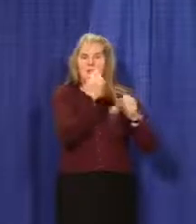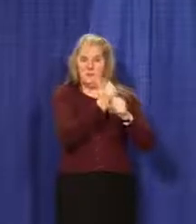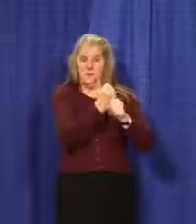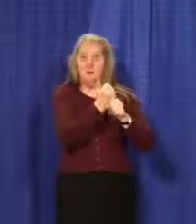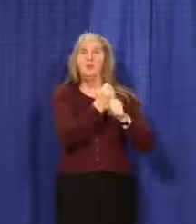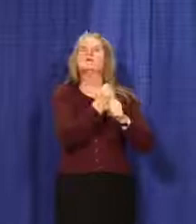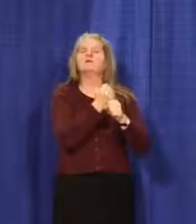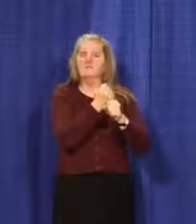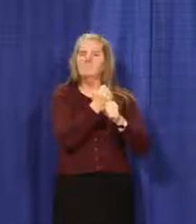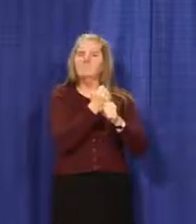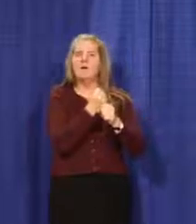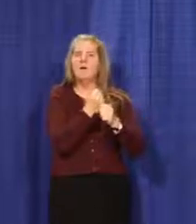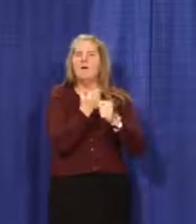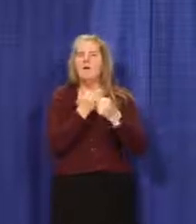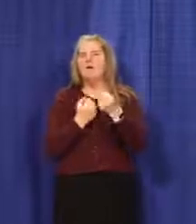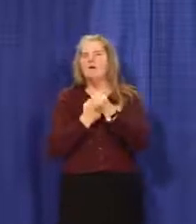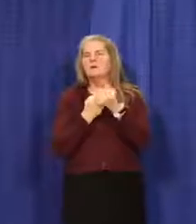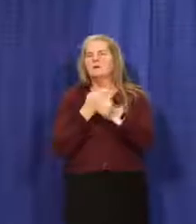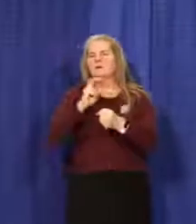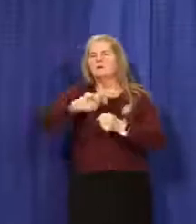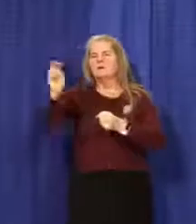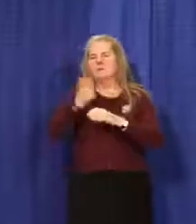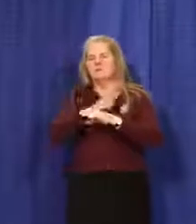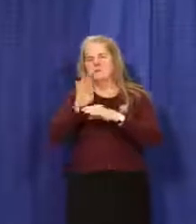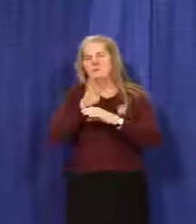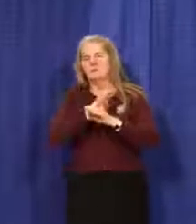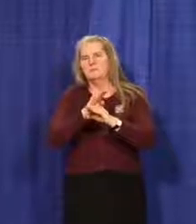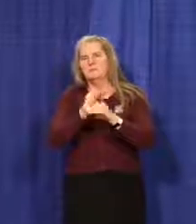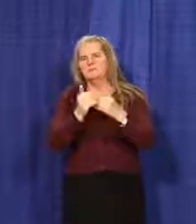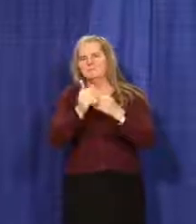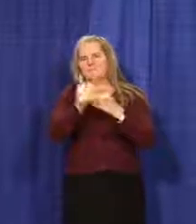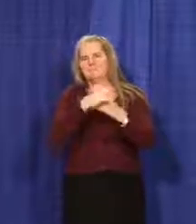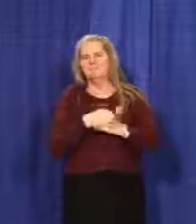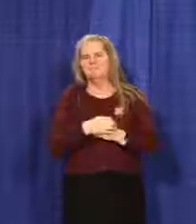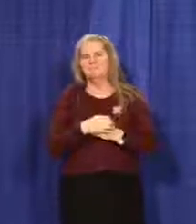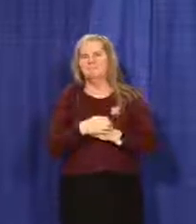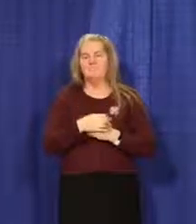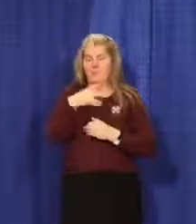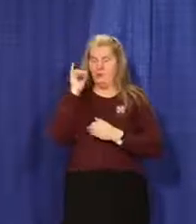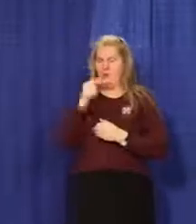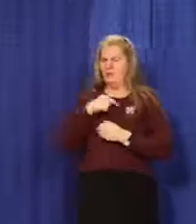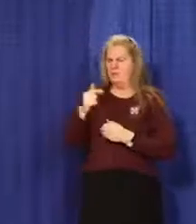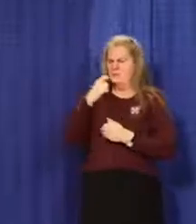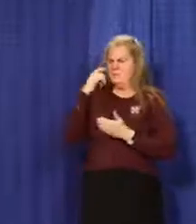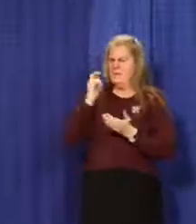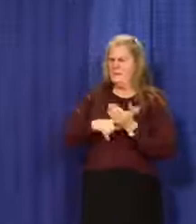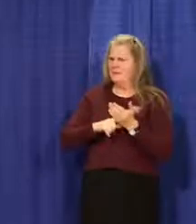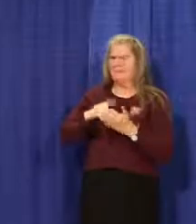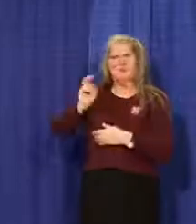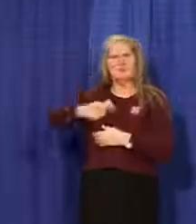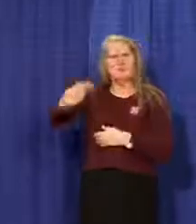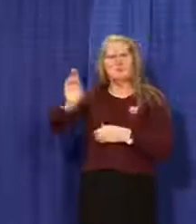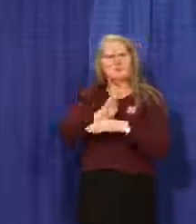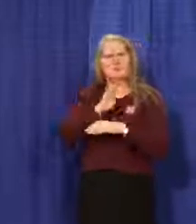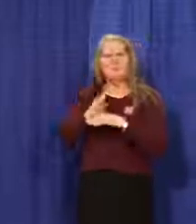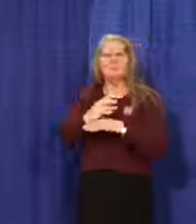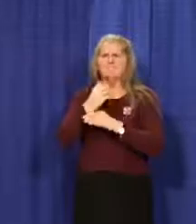programs for Yukon's tourism industry. Our government recognizes that tourism is a vital part of our